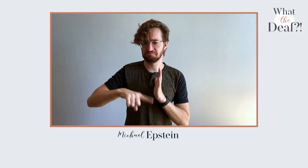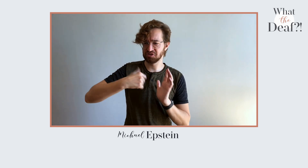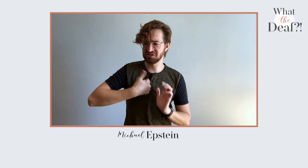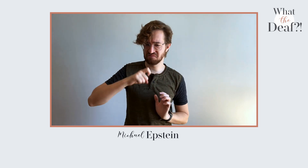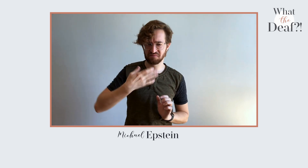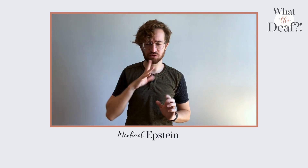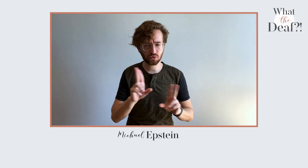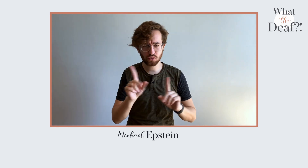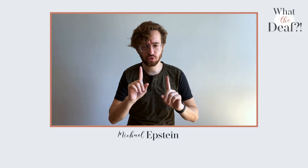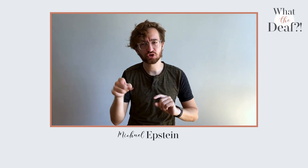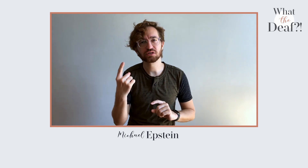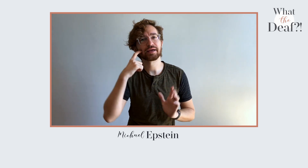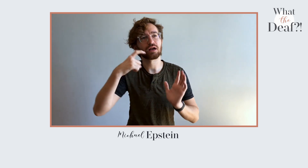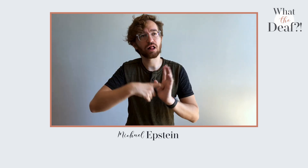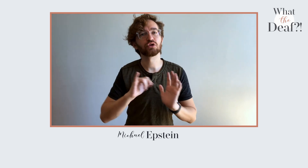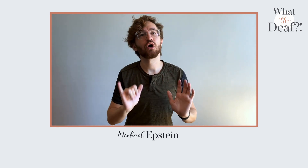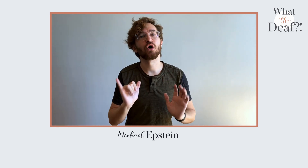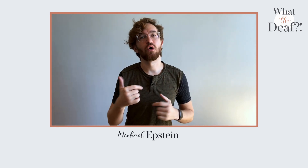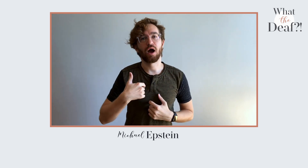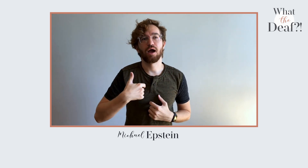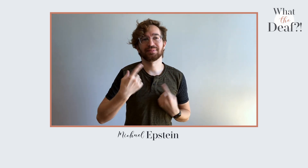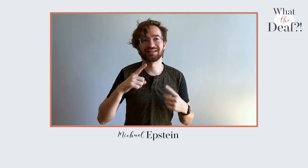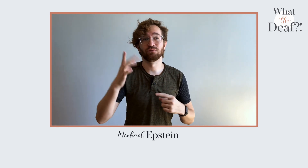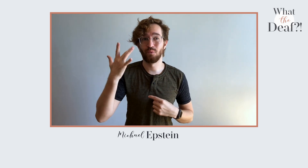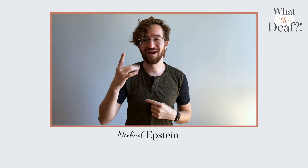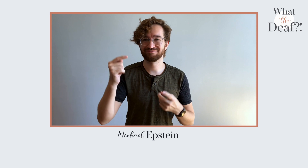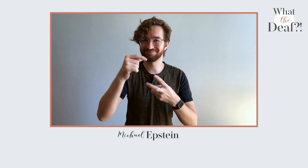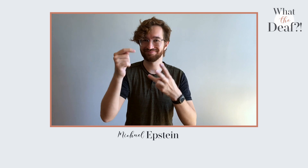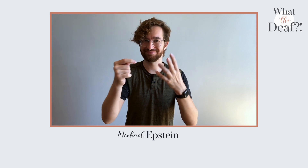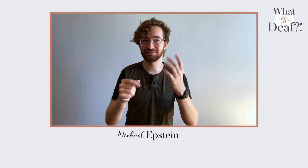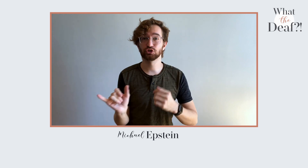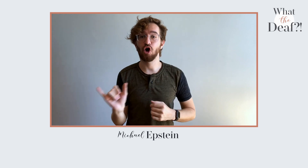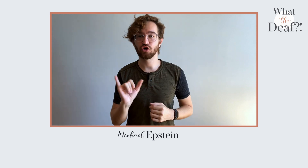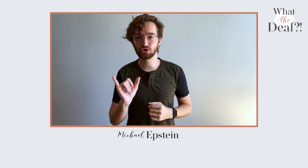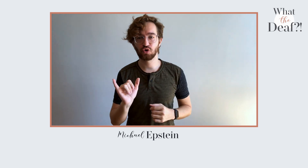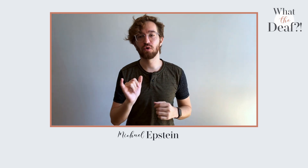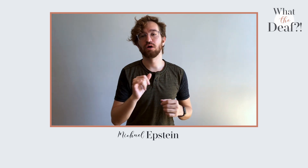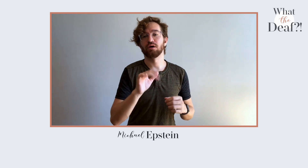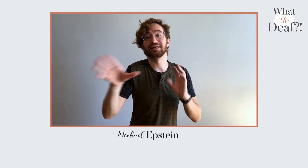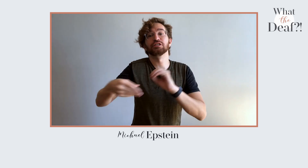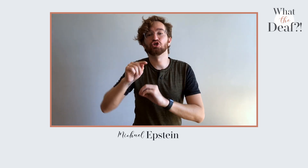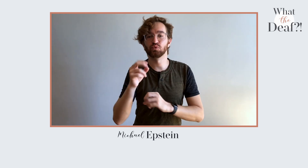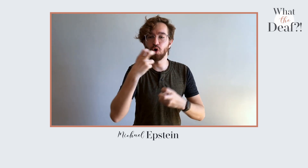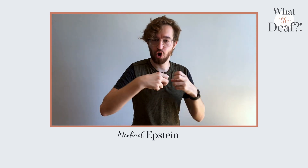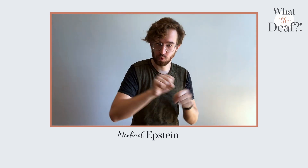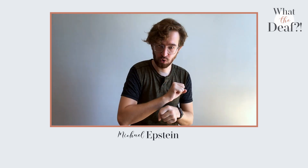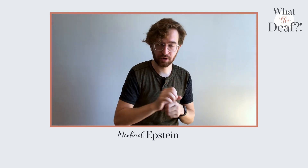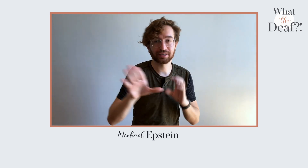And that doesn't mean you should beat yourself up and criticize yourself for not doing certain things, but also recognizing that in addition to hard work,